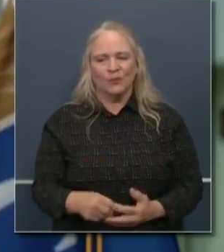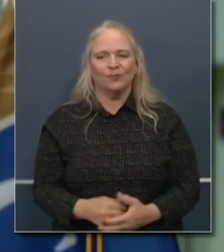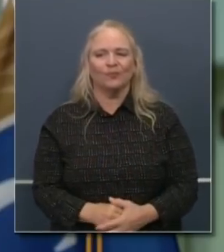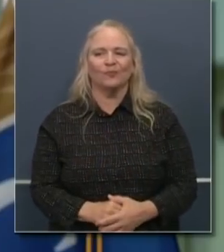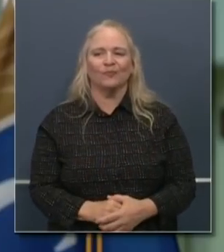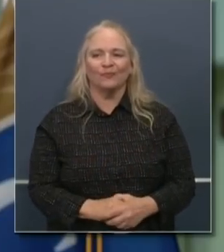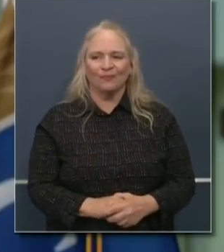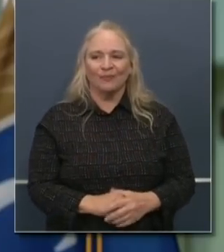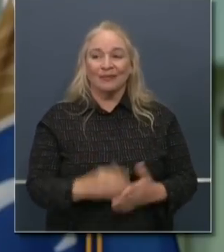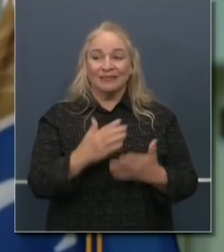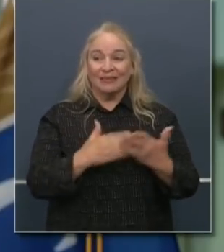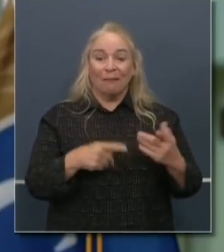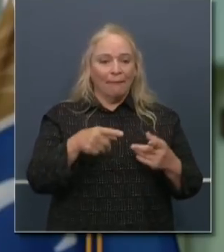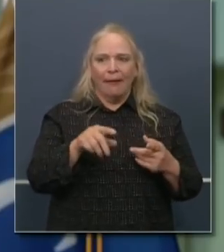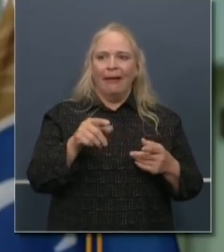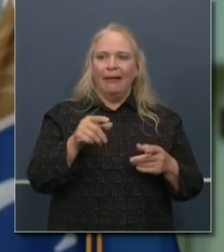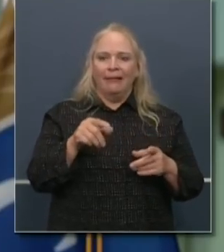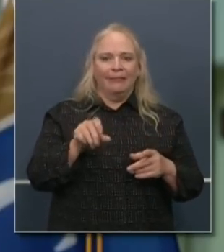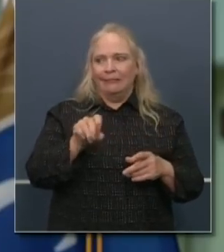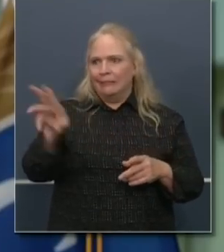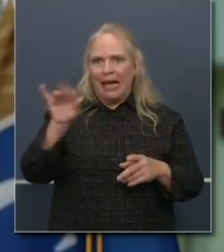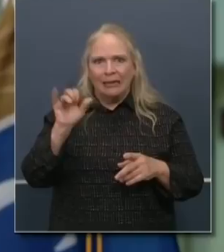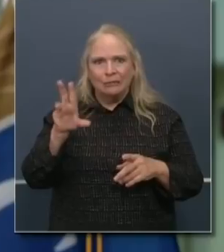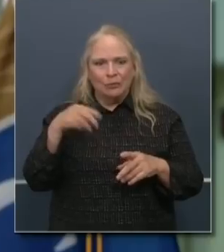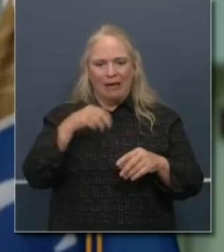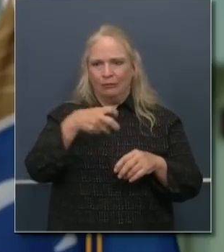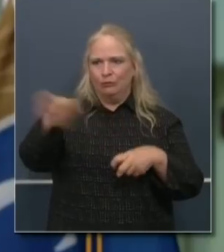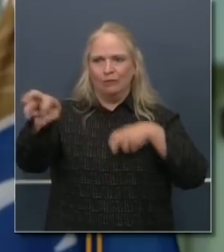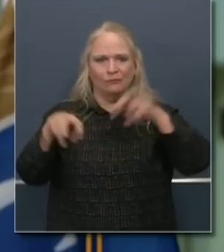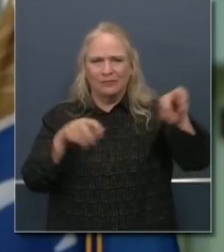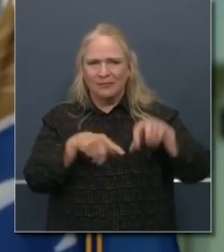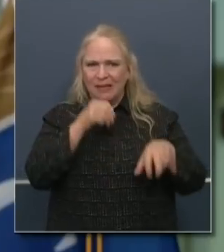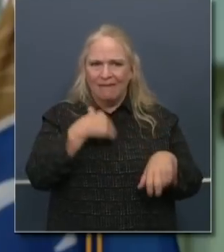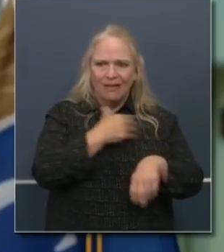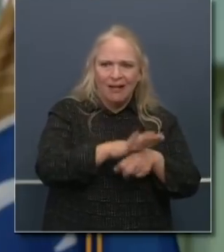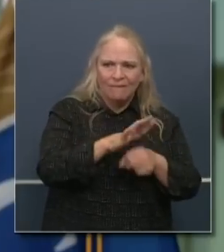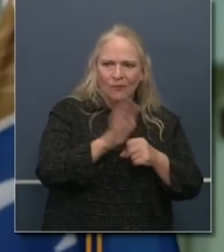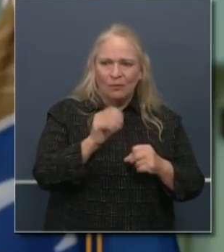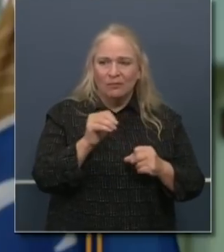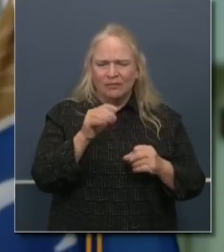MORE AND MORE COUNTIES ENTERING THE MONITORING LIST AND MORE AND MORE PEOPLE ENTERING THE COUNTY AND ICU AND HOSPITALIZATION CONCERNS